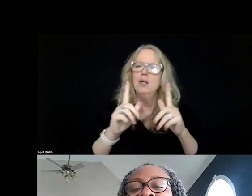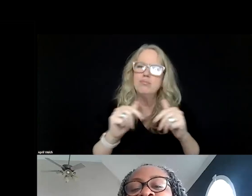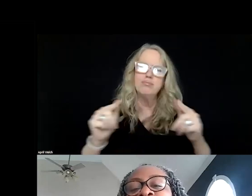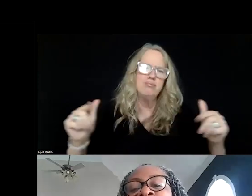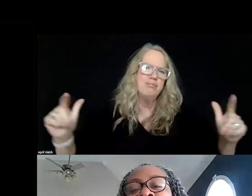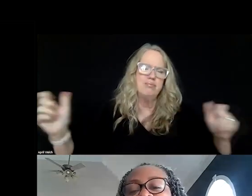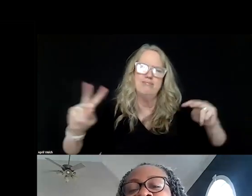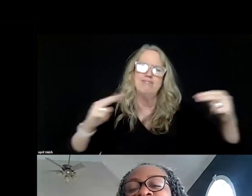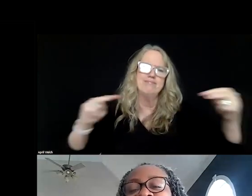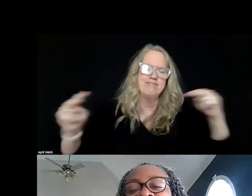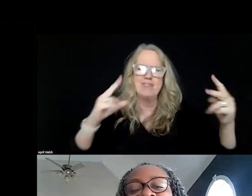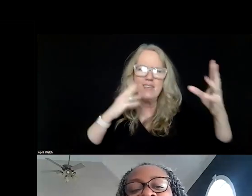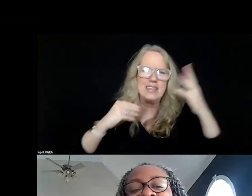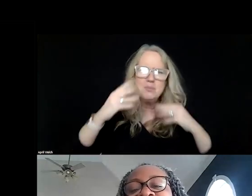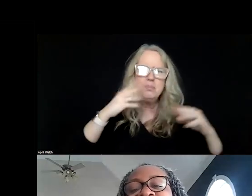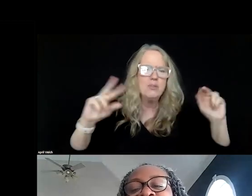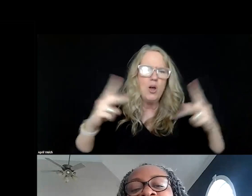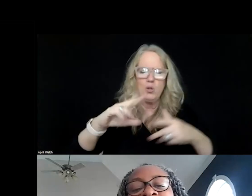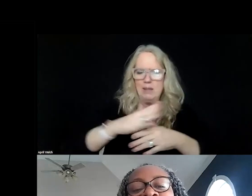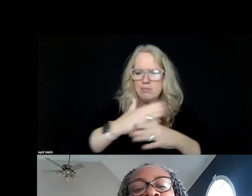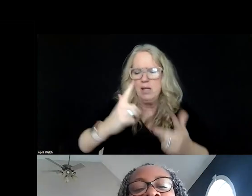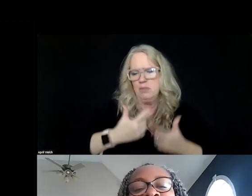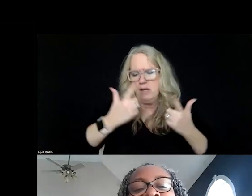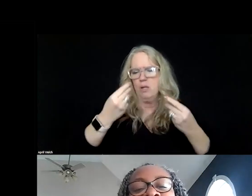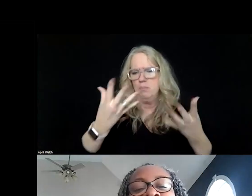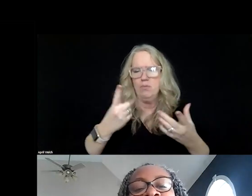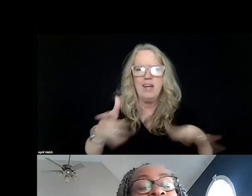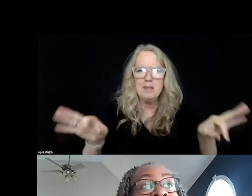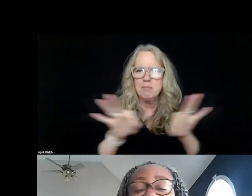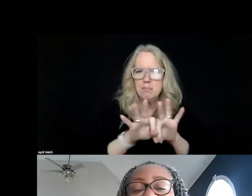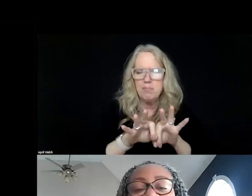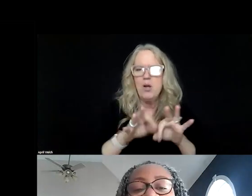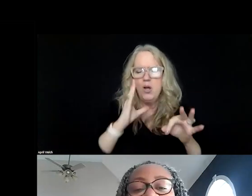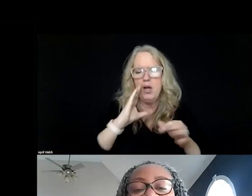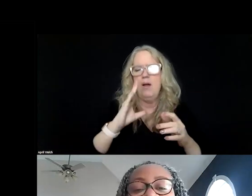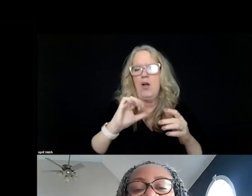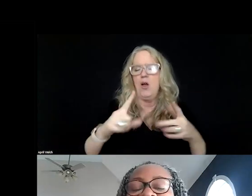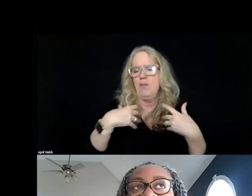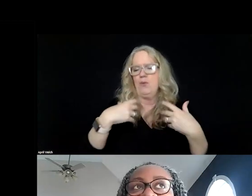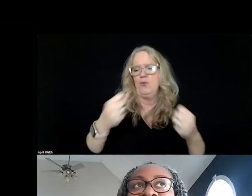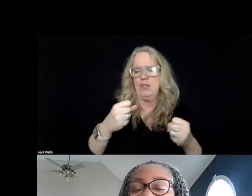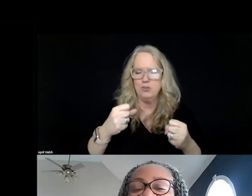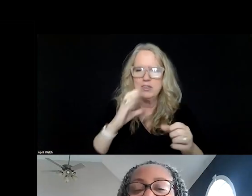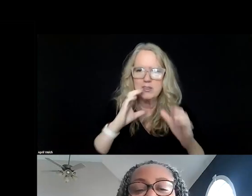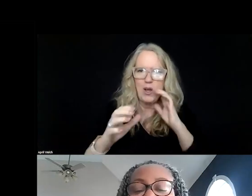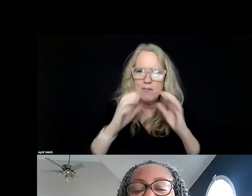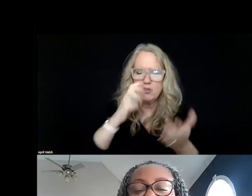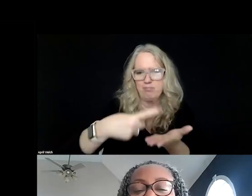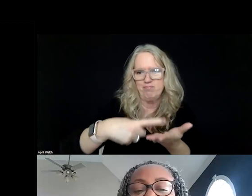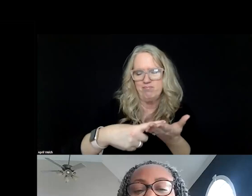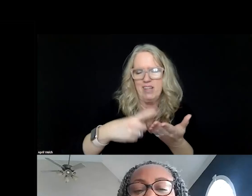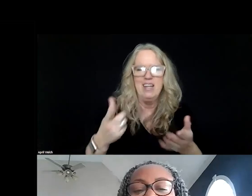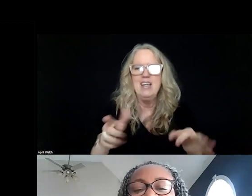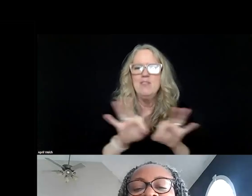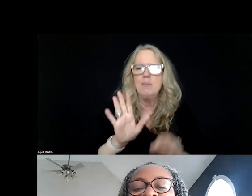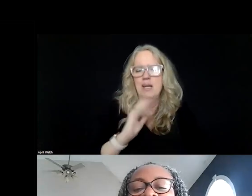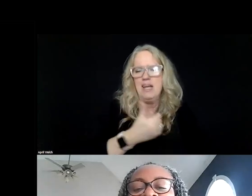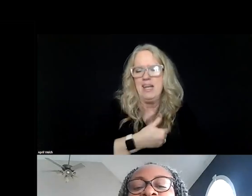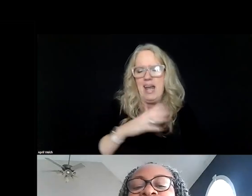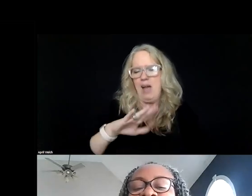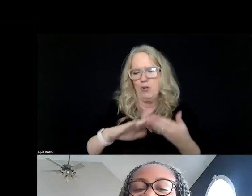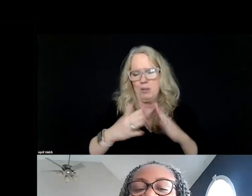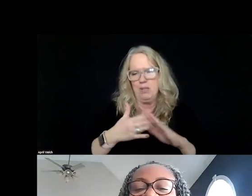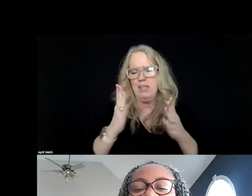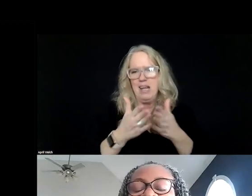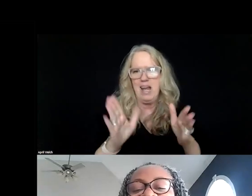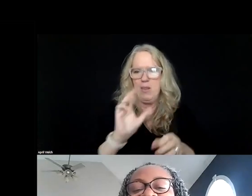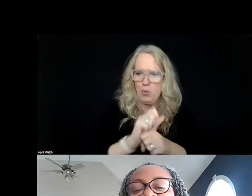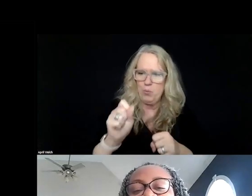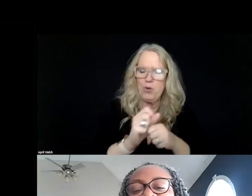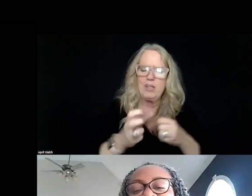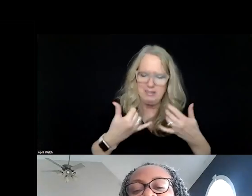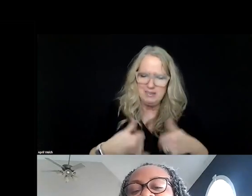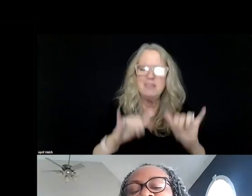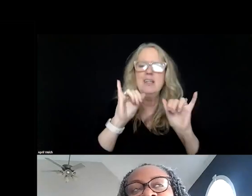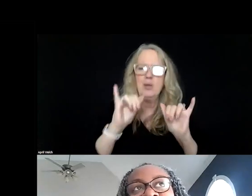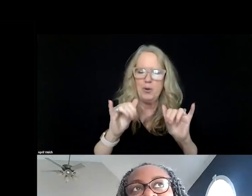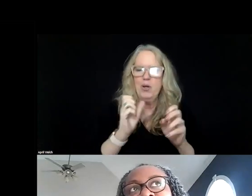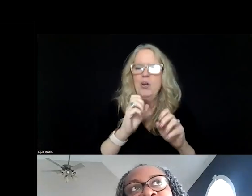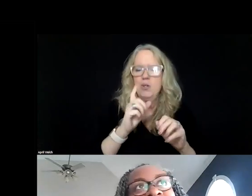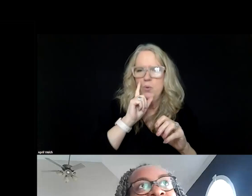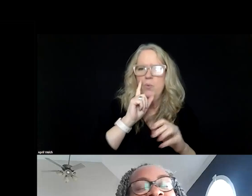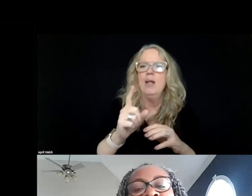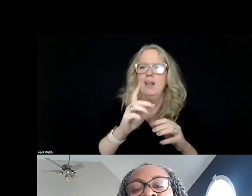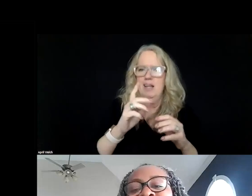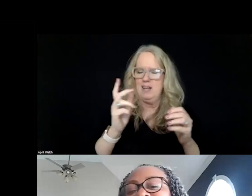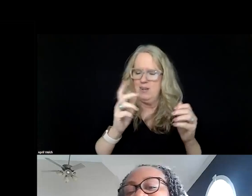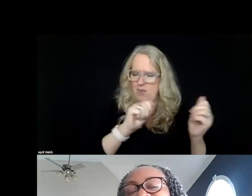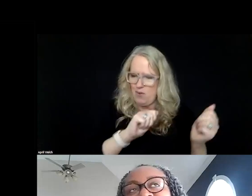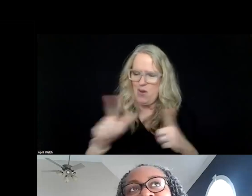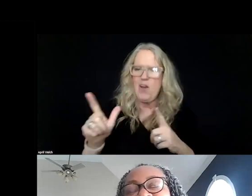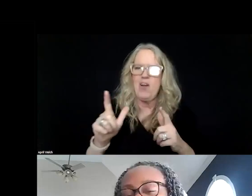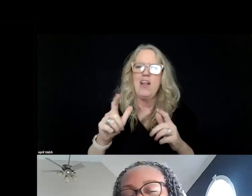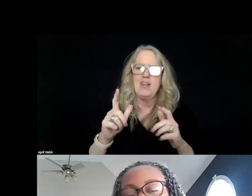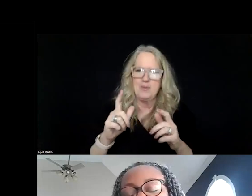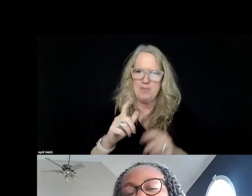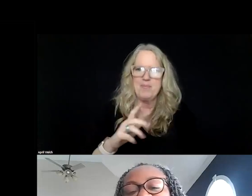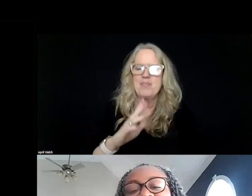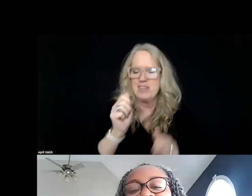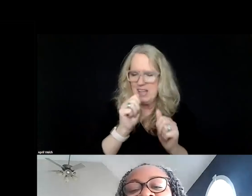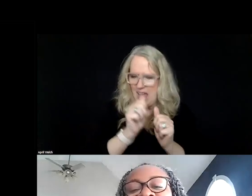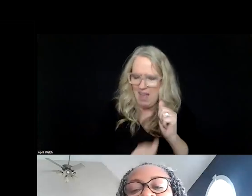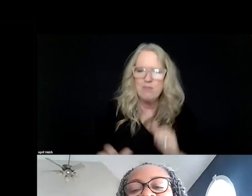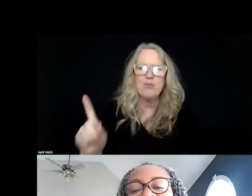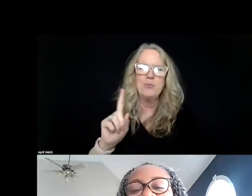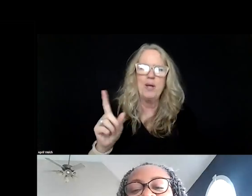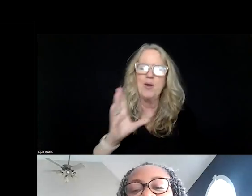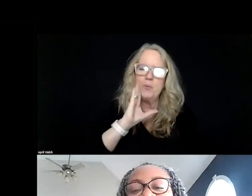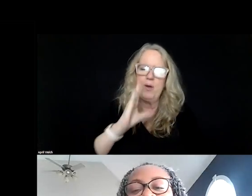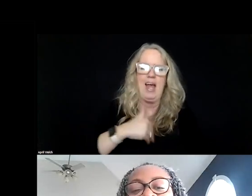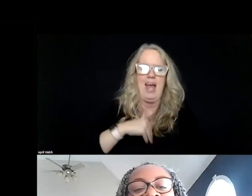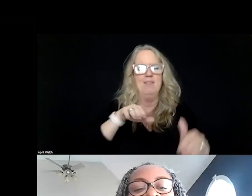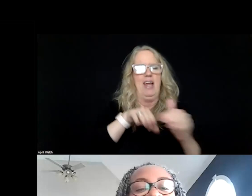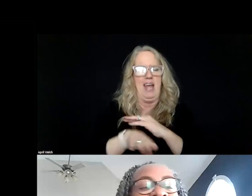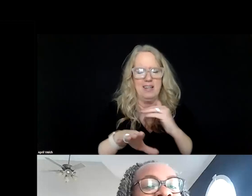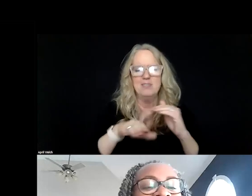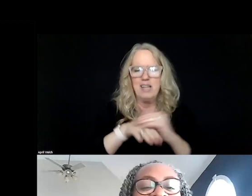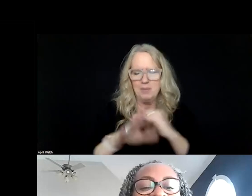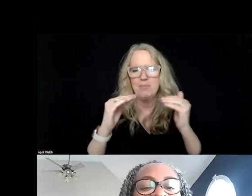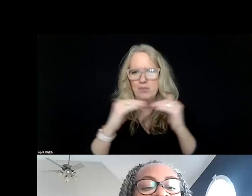EXPERIENCE SO EVERYONE, EVERYWHERE AS ACCESS TO SERVICES.